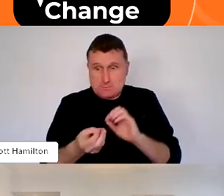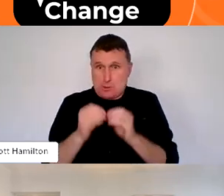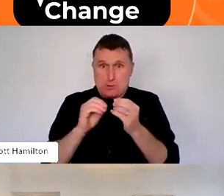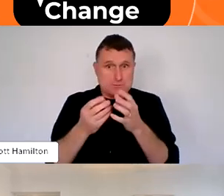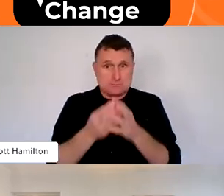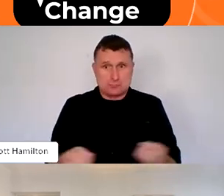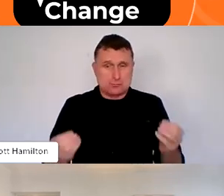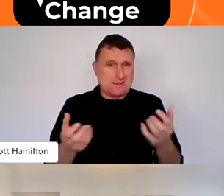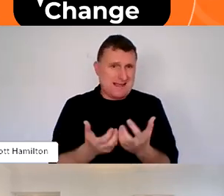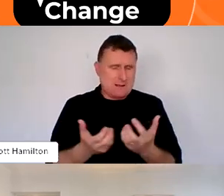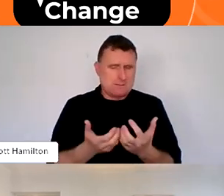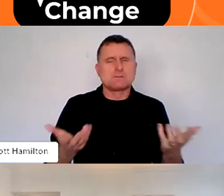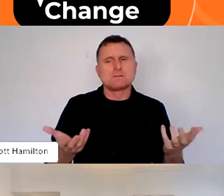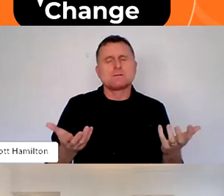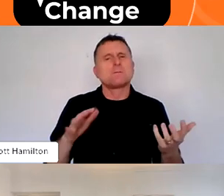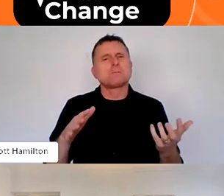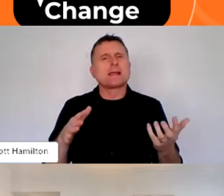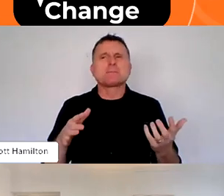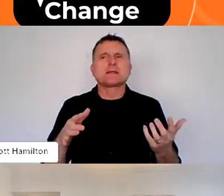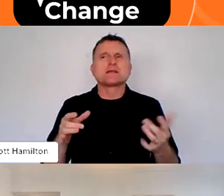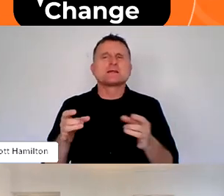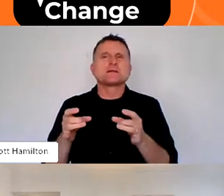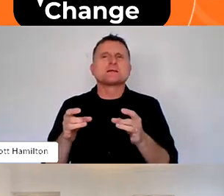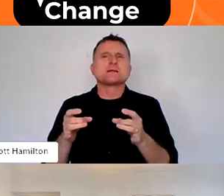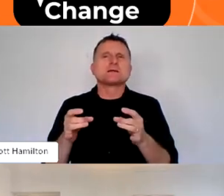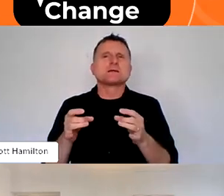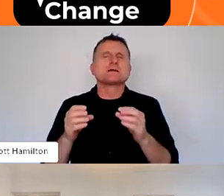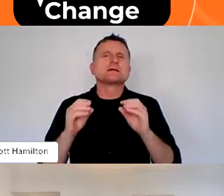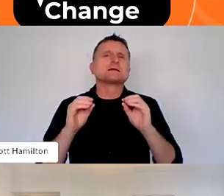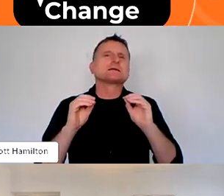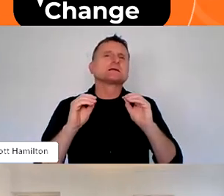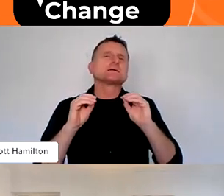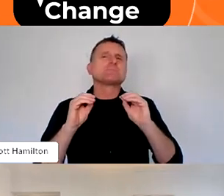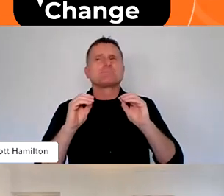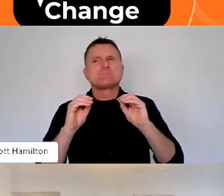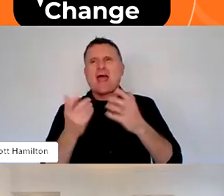to implement an unteach ableism initiative that can be used within